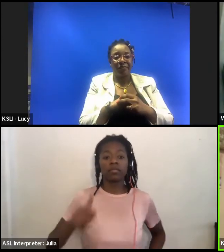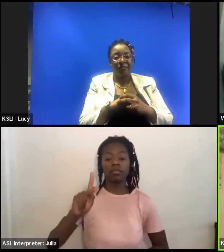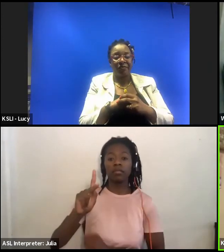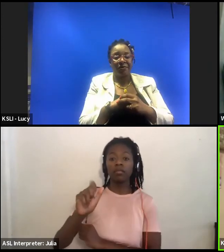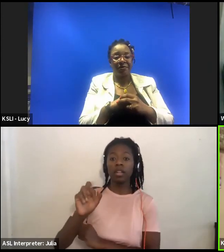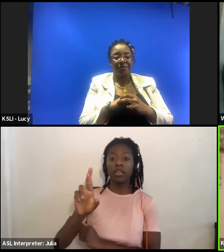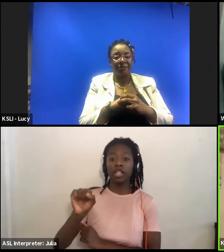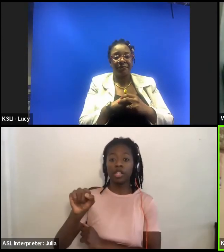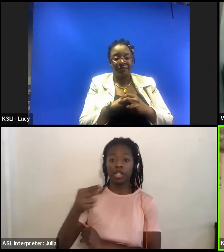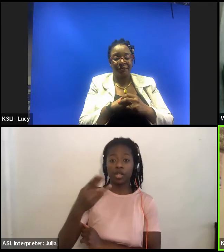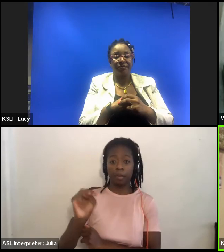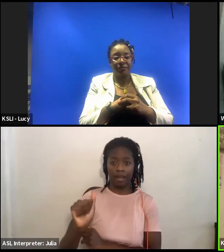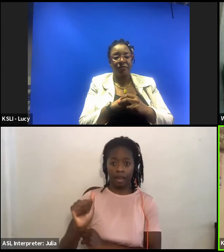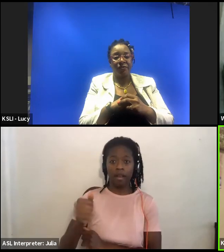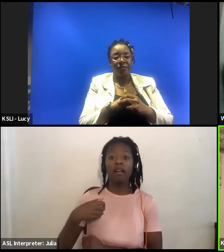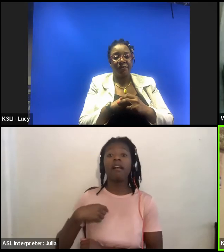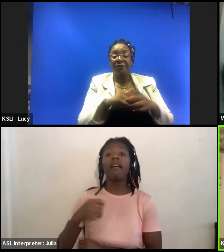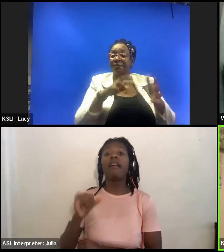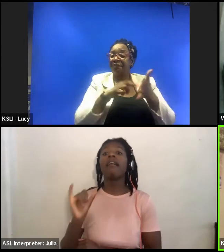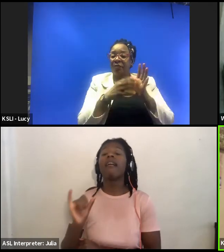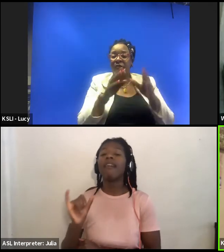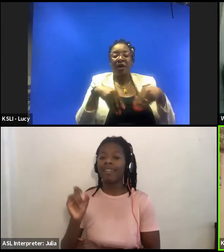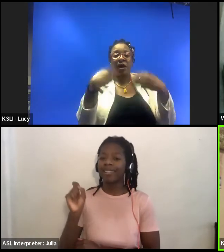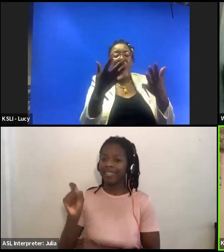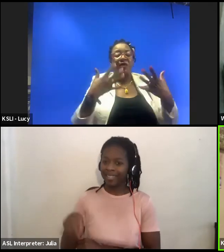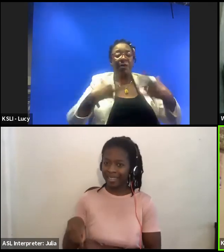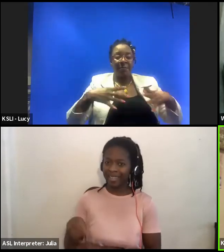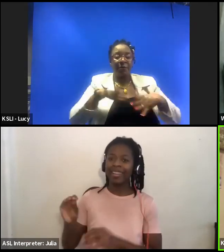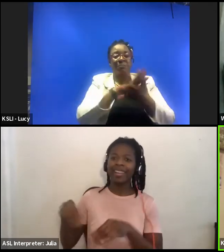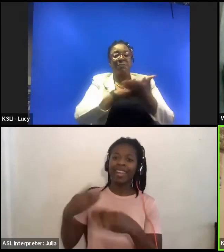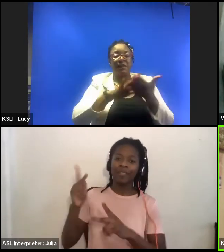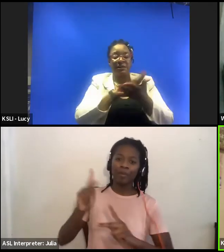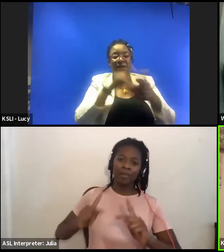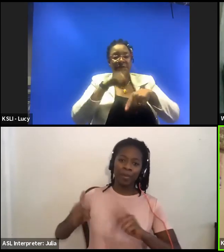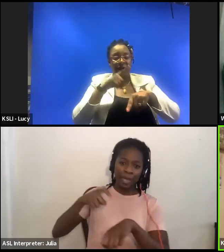is giving people space and time to breathe and holding the space for them